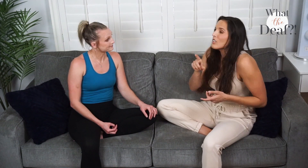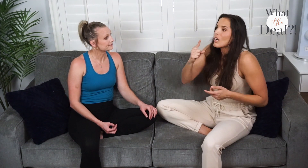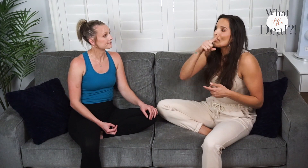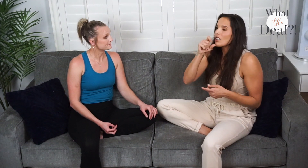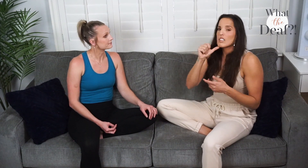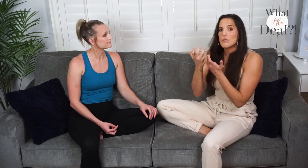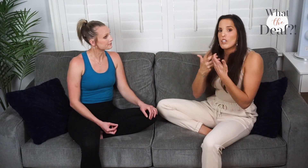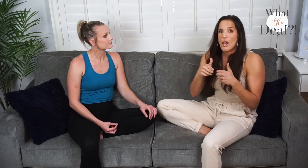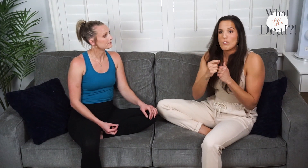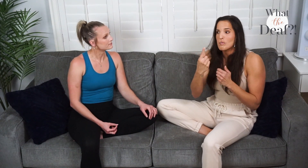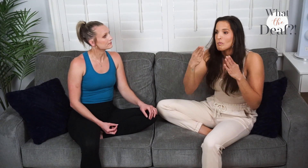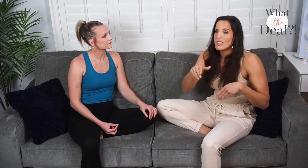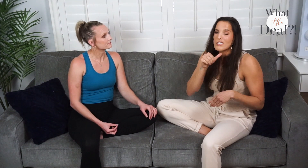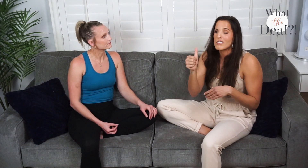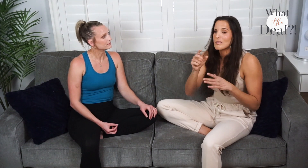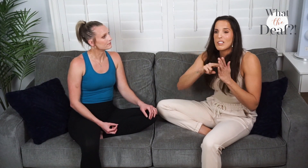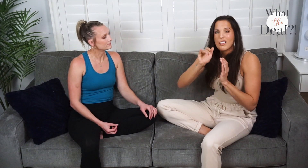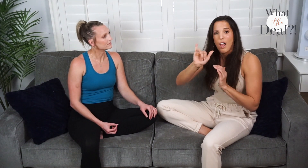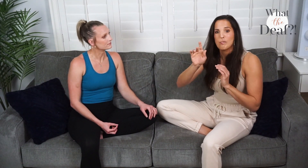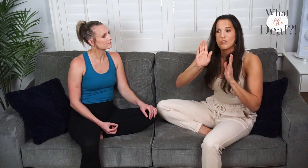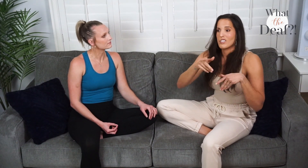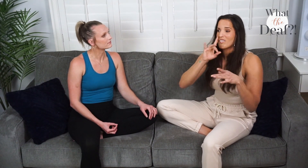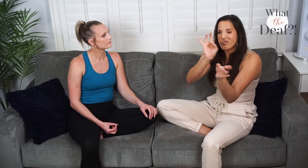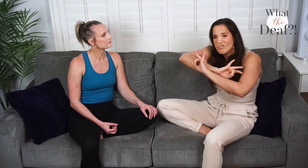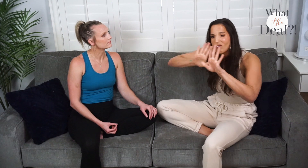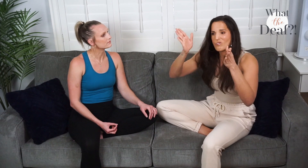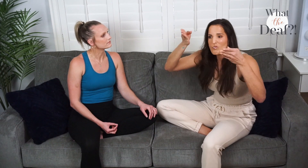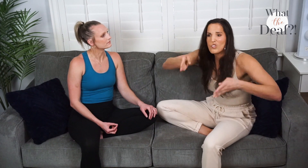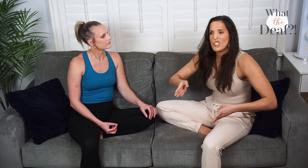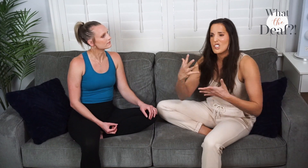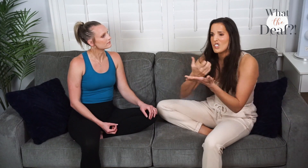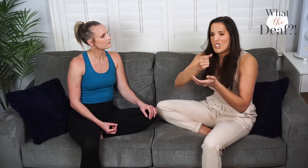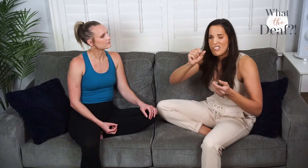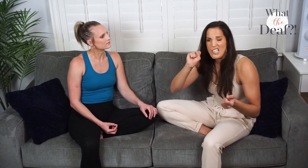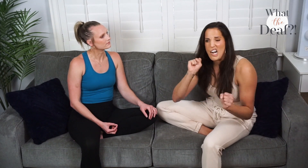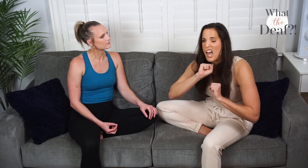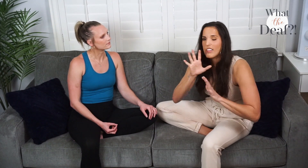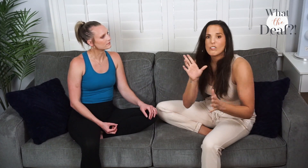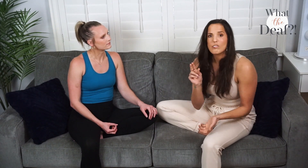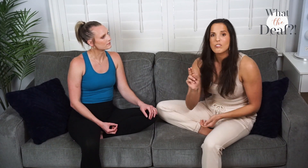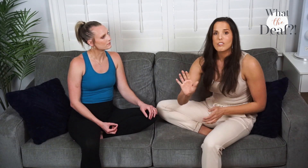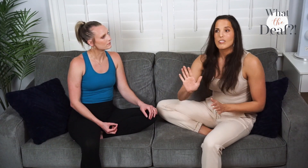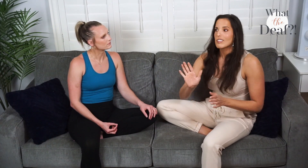And just because it doesn’t work out with one person does not mean that person is a horrible person and deserves nothing, no!